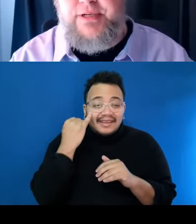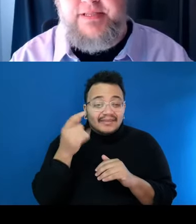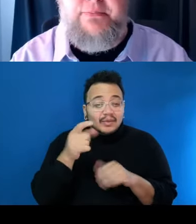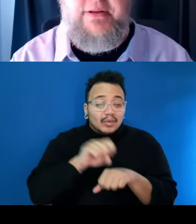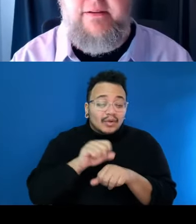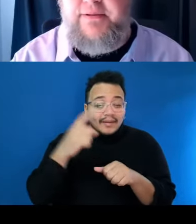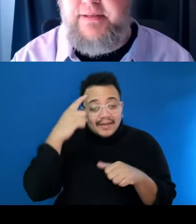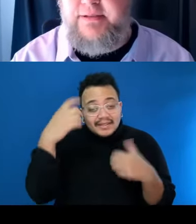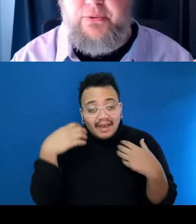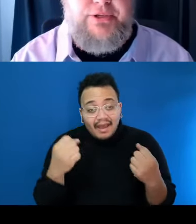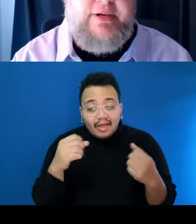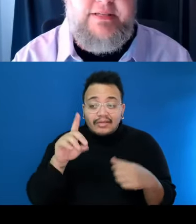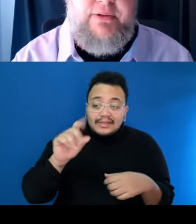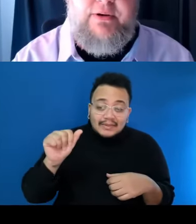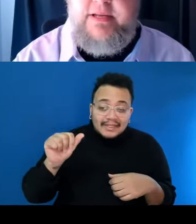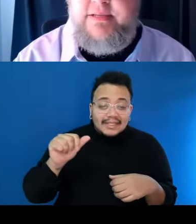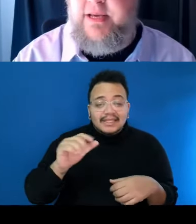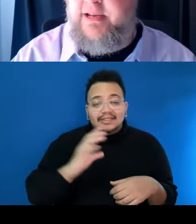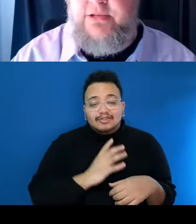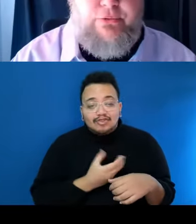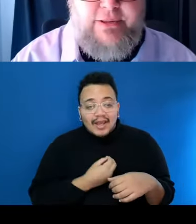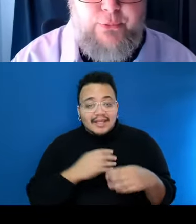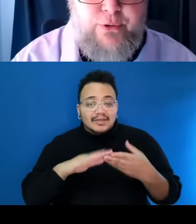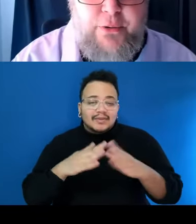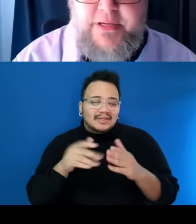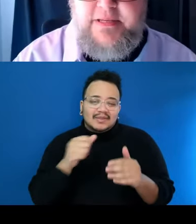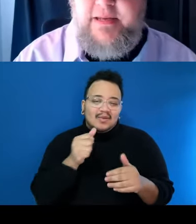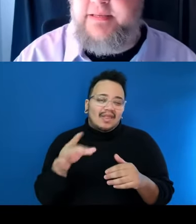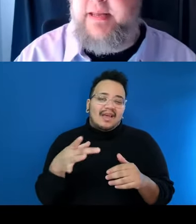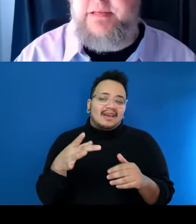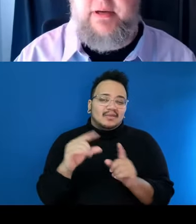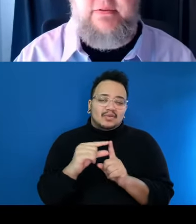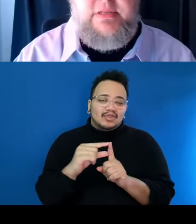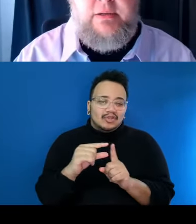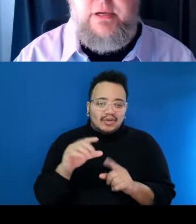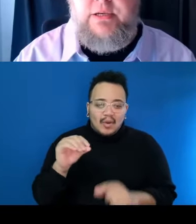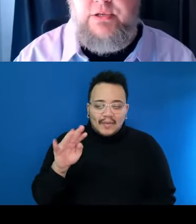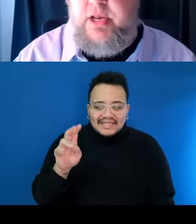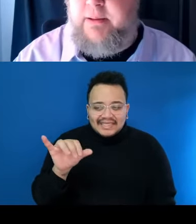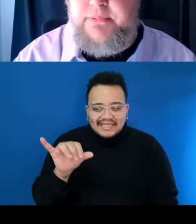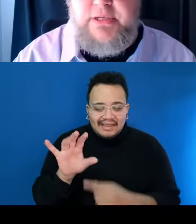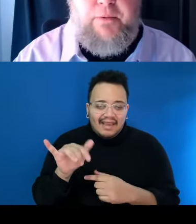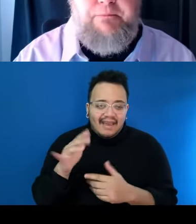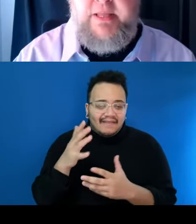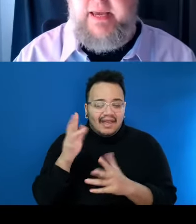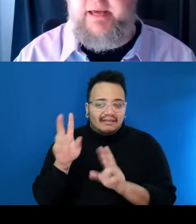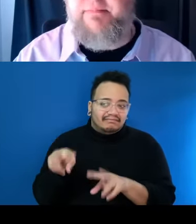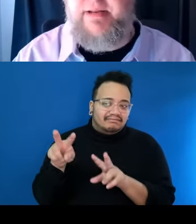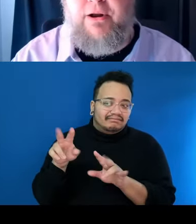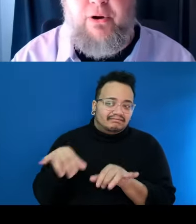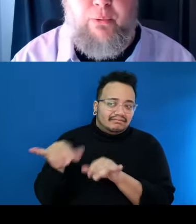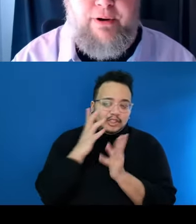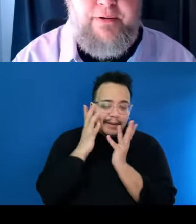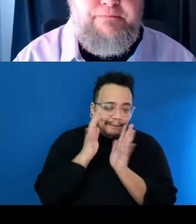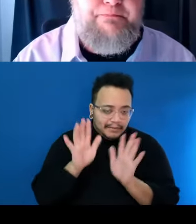or in disability fields or in trans communities, don't like the word obesity, 'cause it has a lot of stigma and shame. So again, not our word,